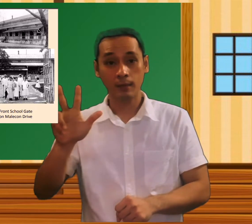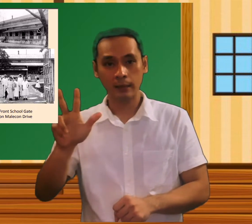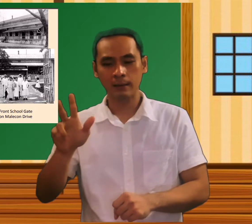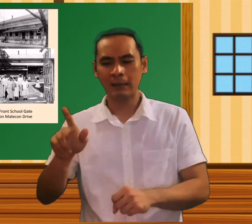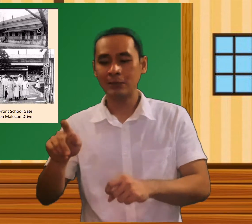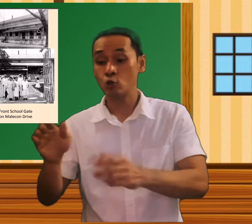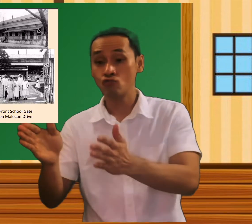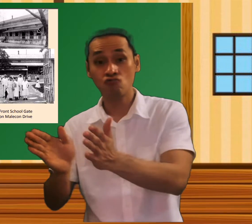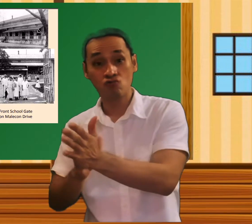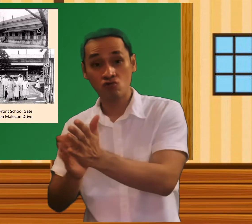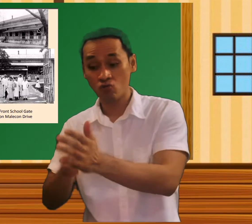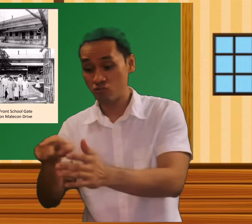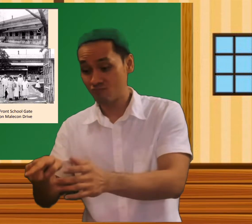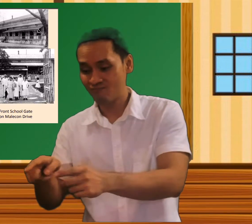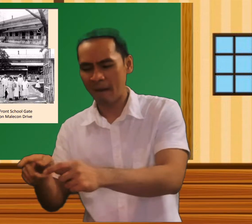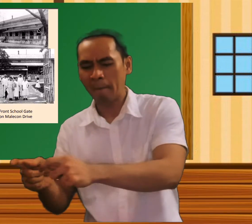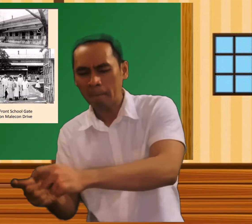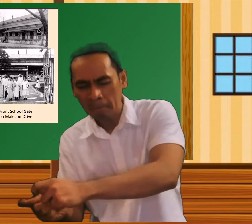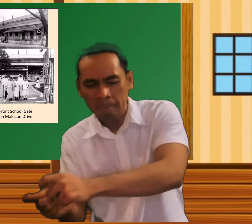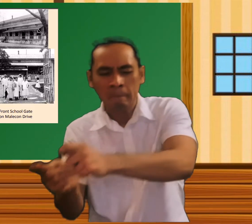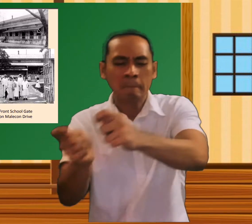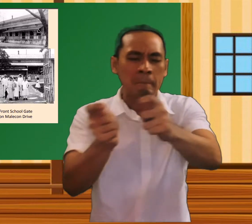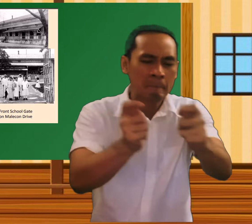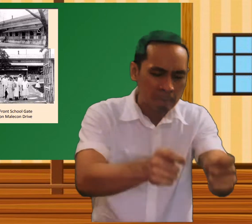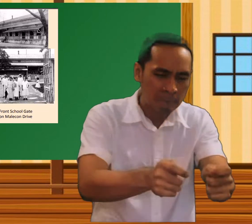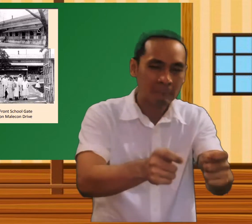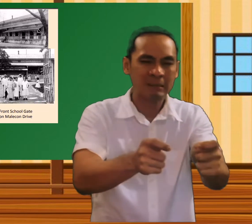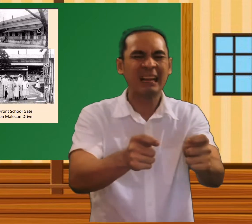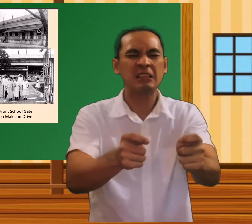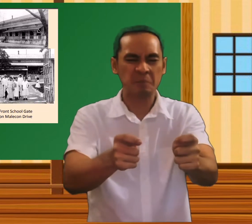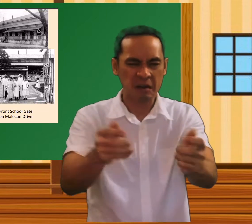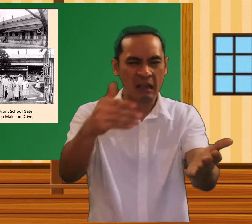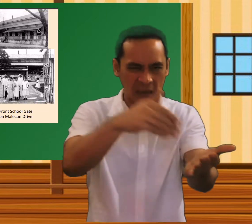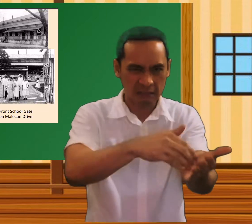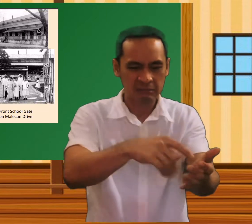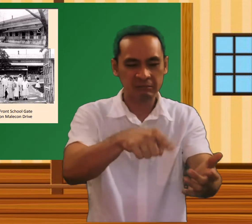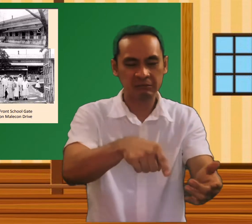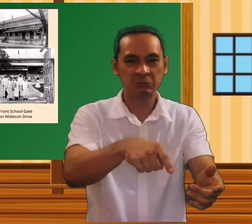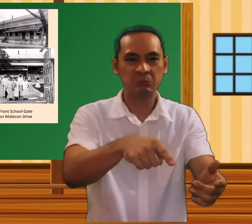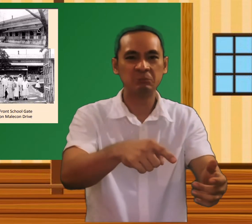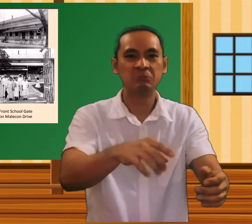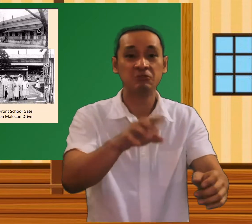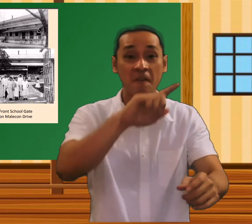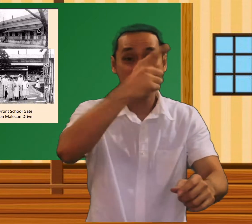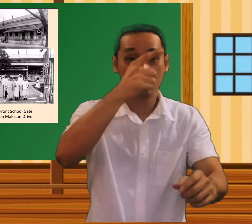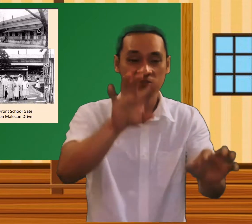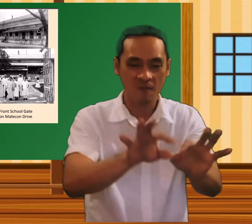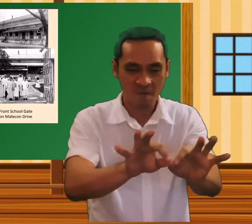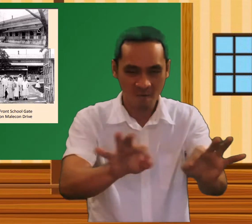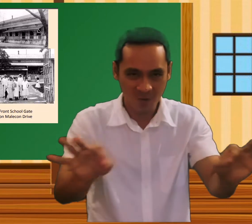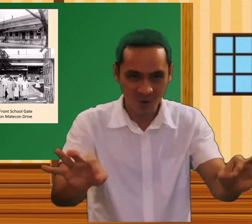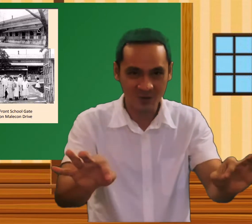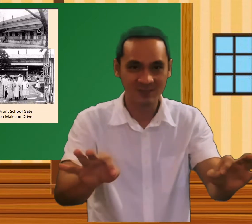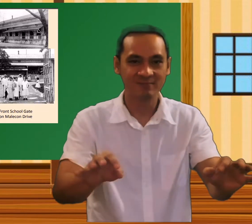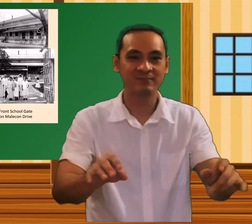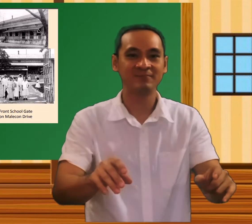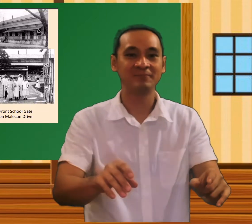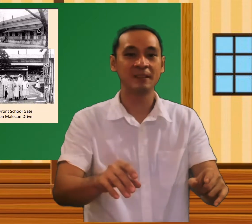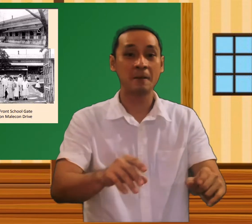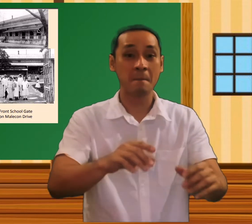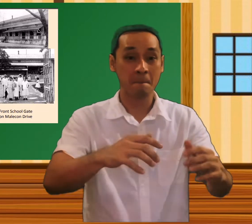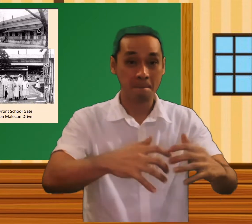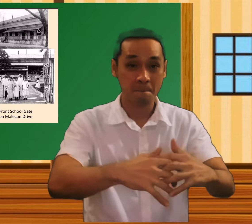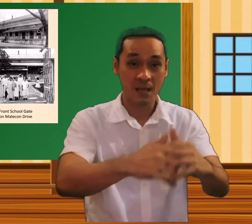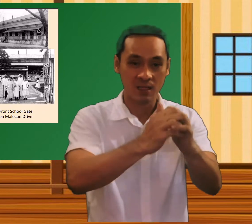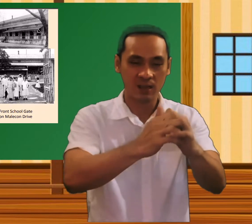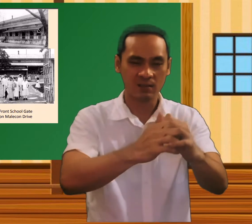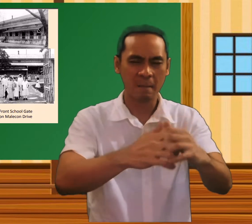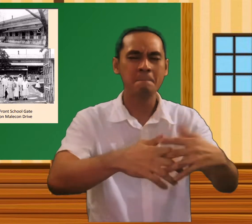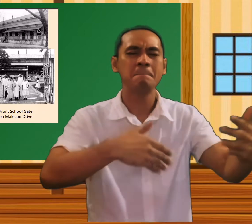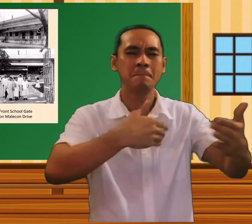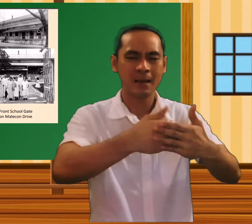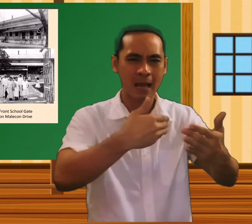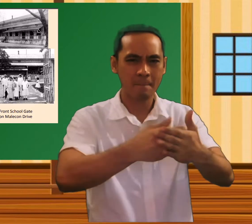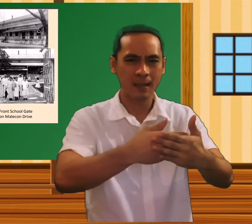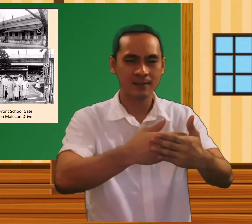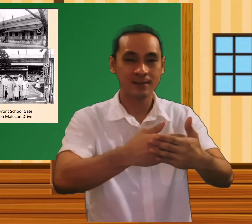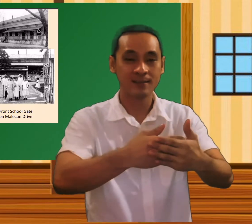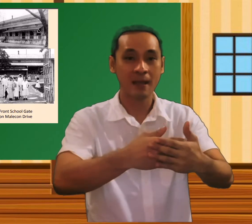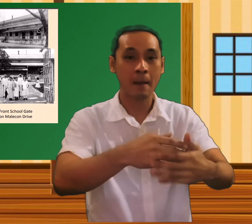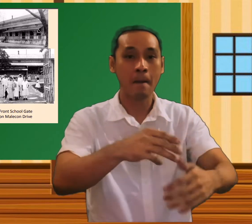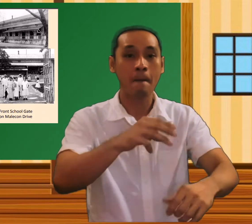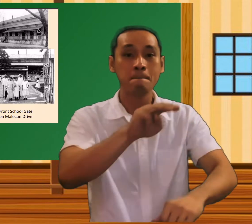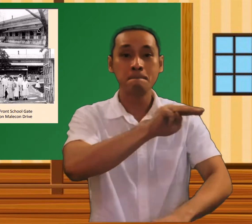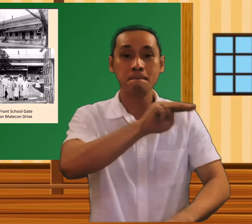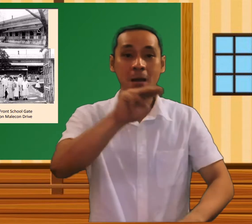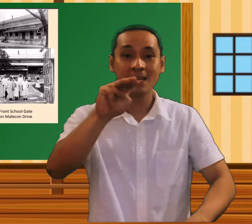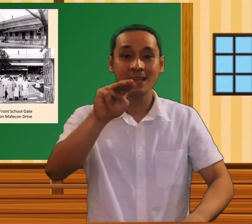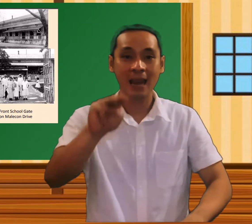the school was transferred in a bungalow type school building 100 yards away from the manila bay